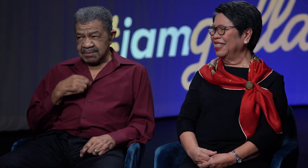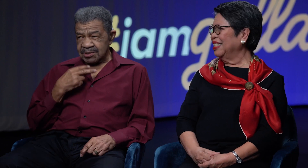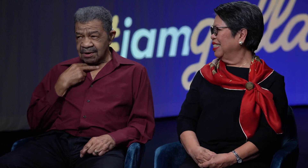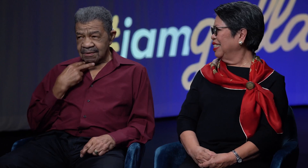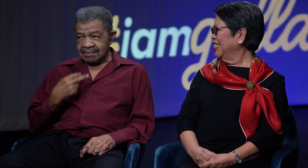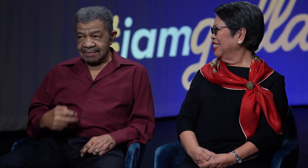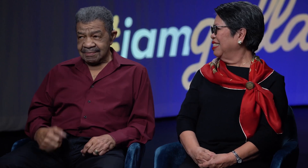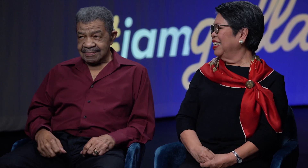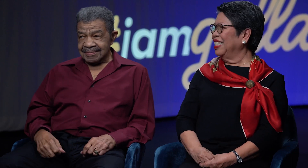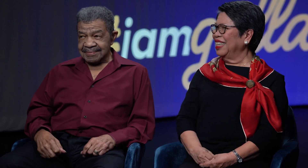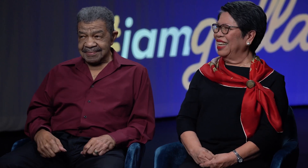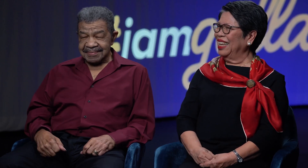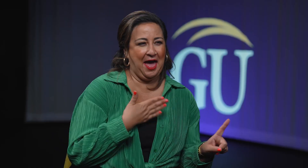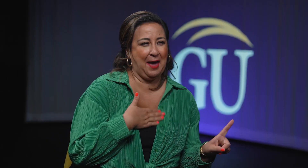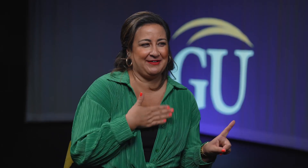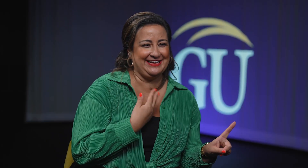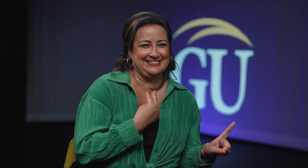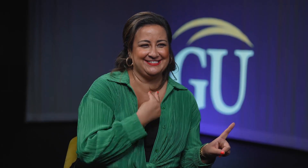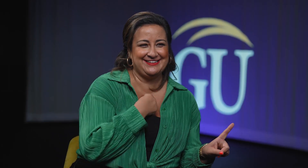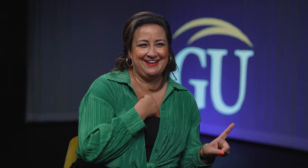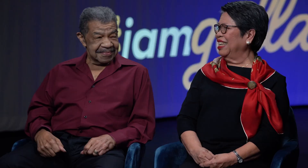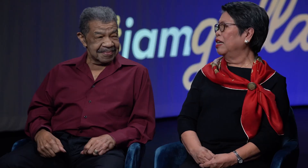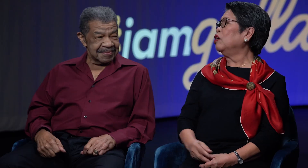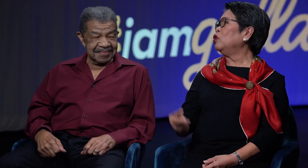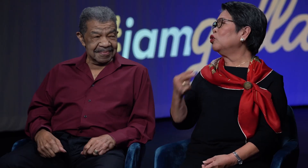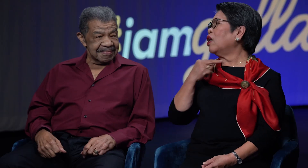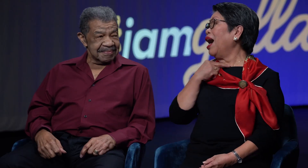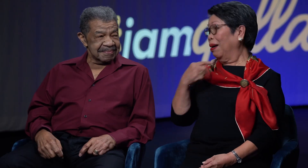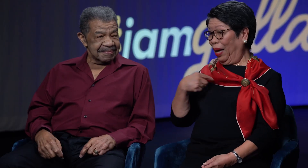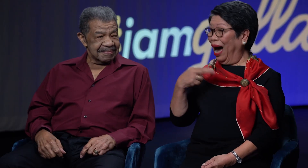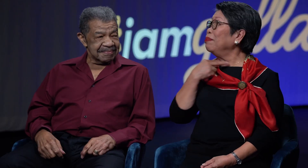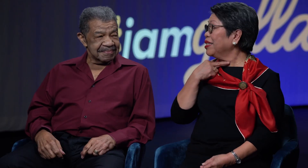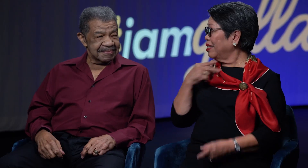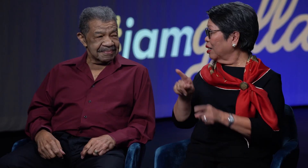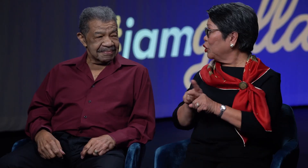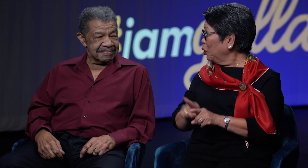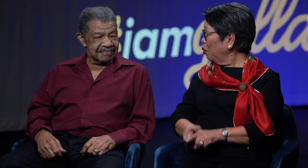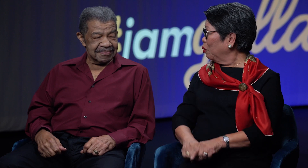I’m stuck. Happily stuck! I’m stuck too!